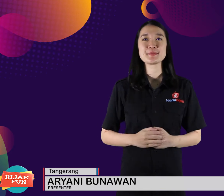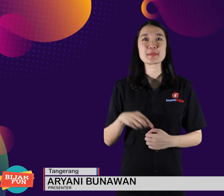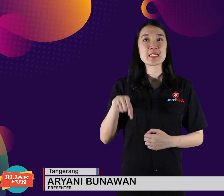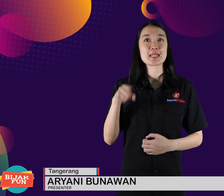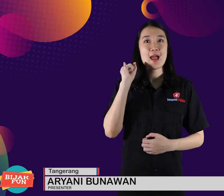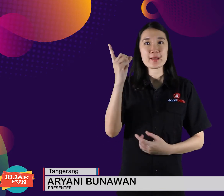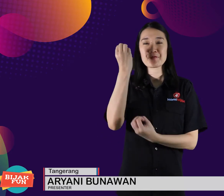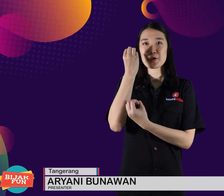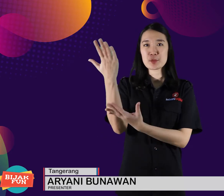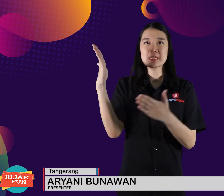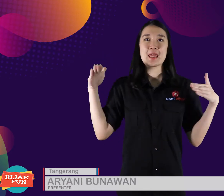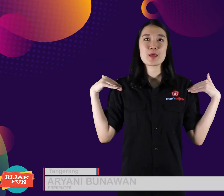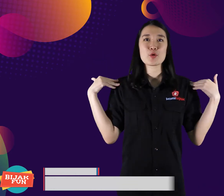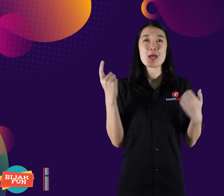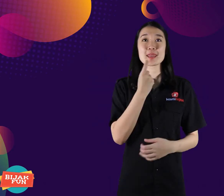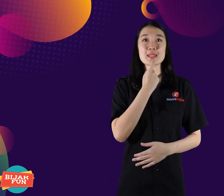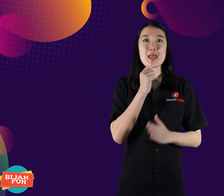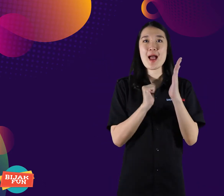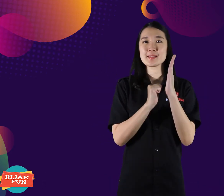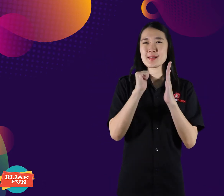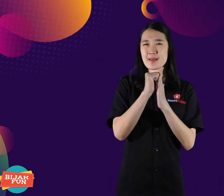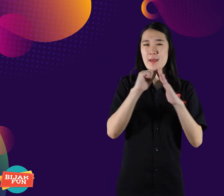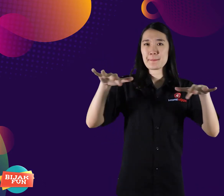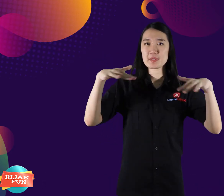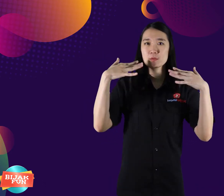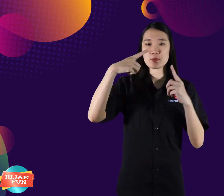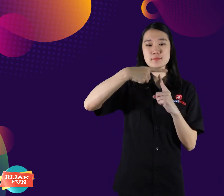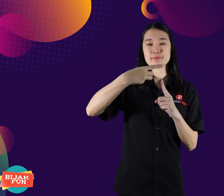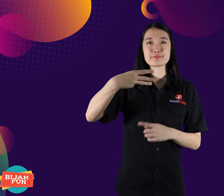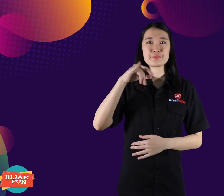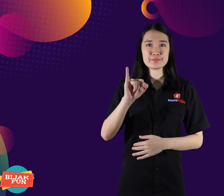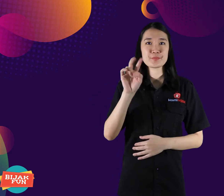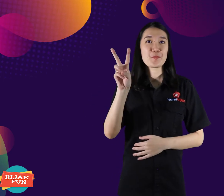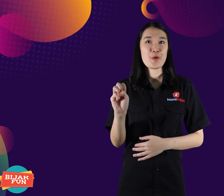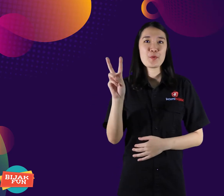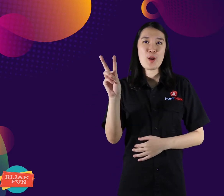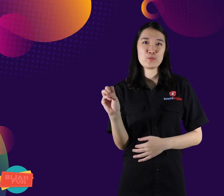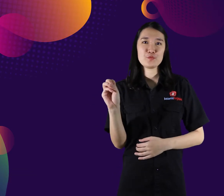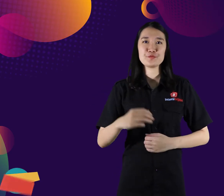Today I want to inform you about the TEI 2020 presscon event.